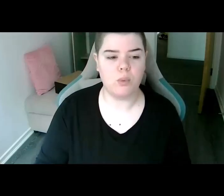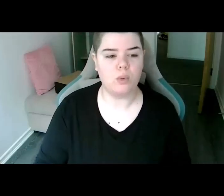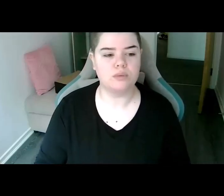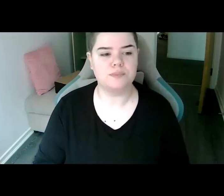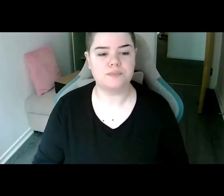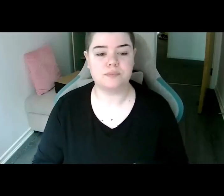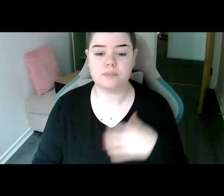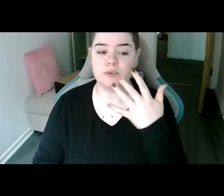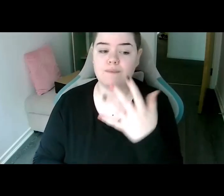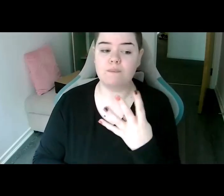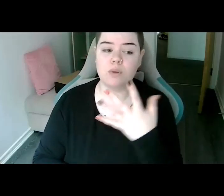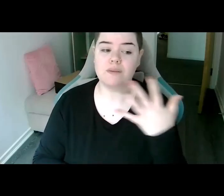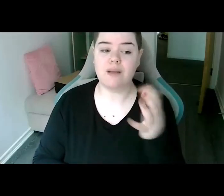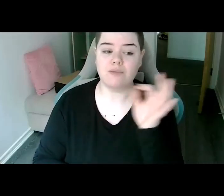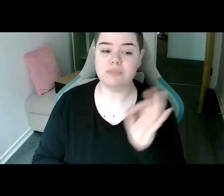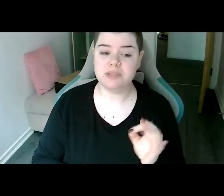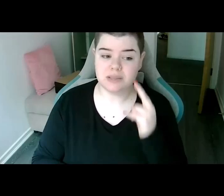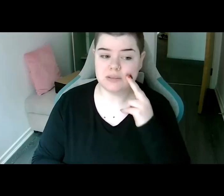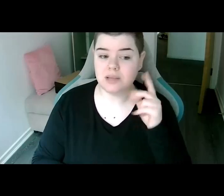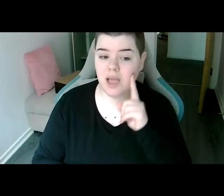communication needs that they have.